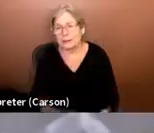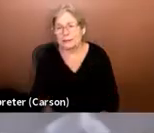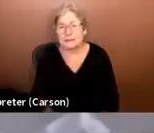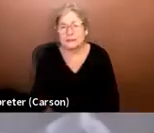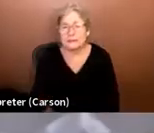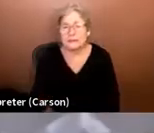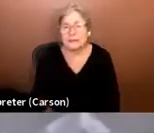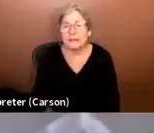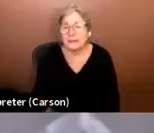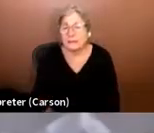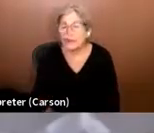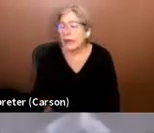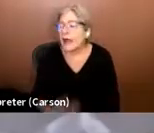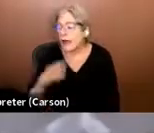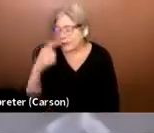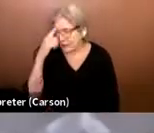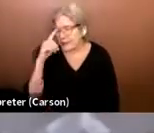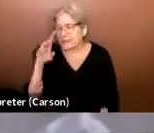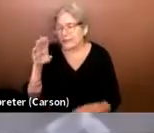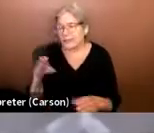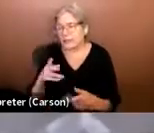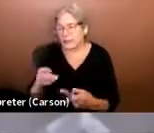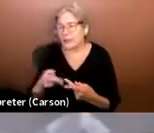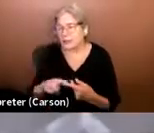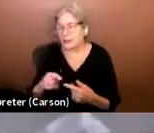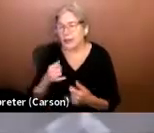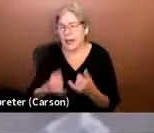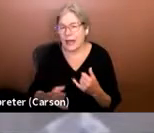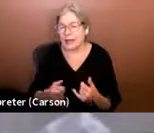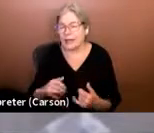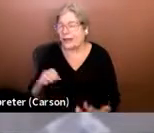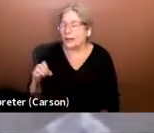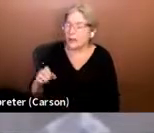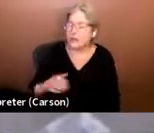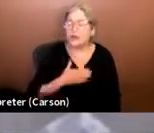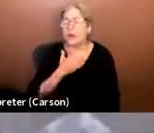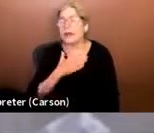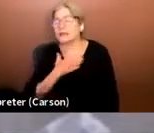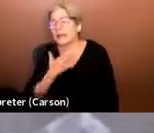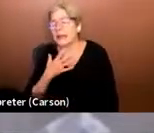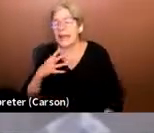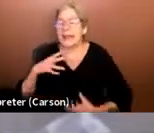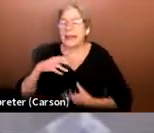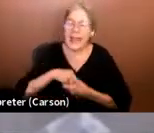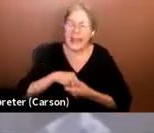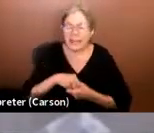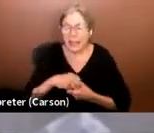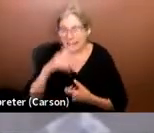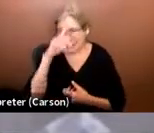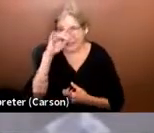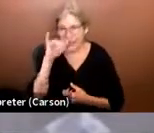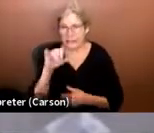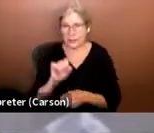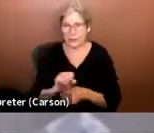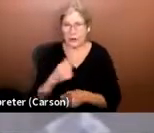fantastic end point. Joyously engaged. I think that's the work we're hoping to